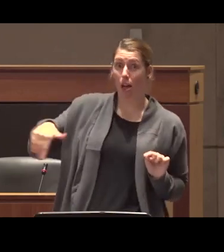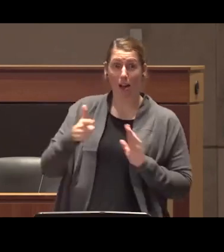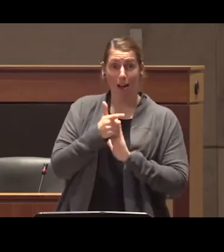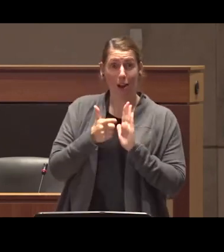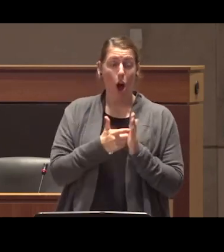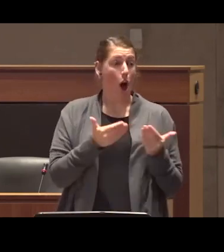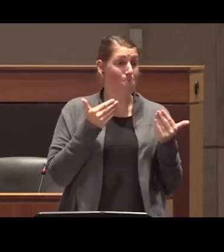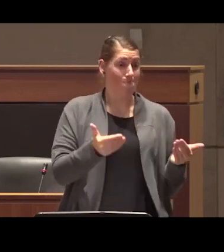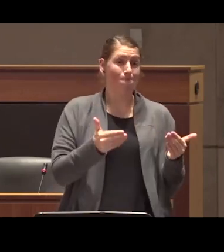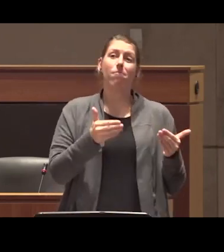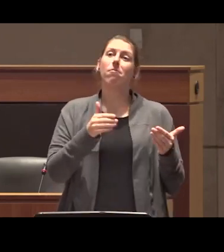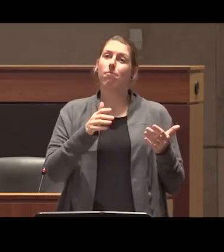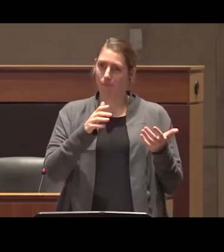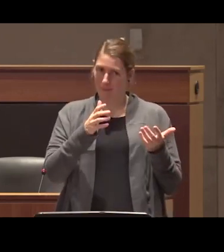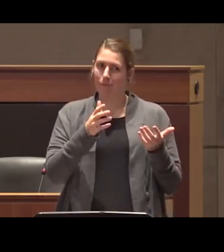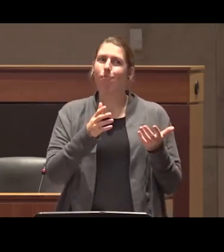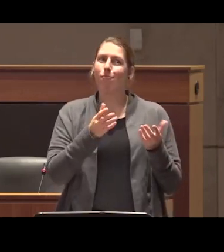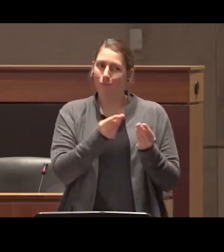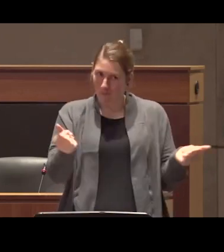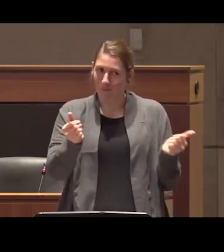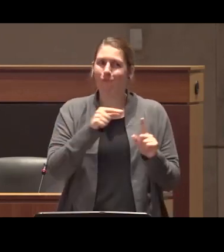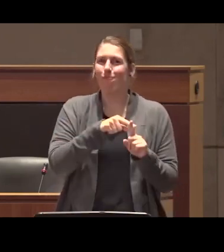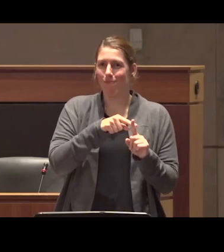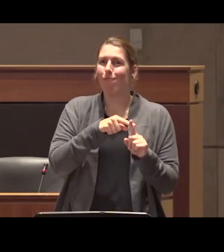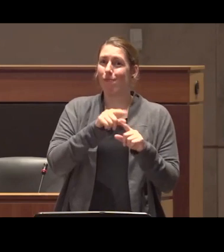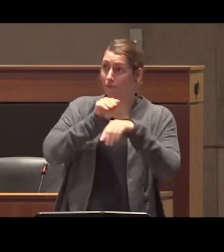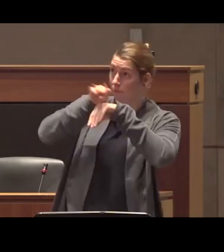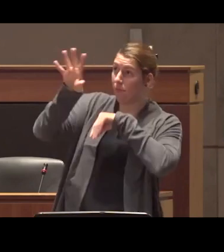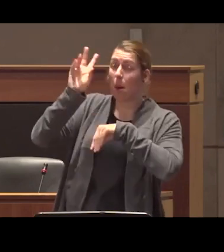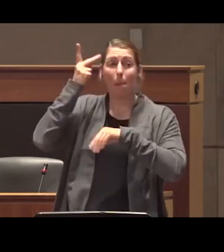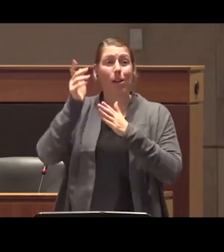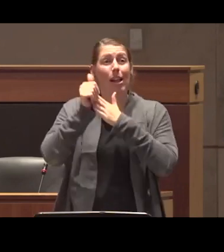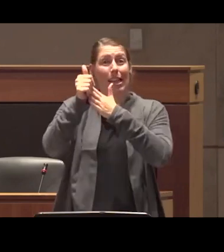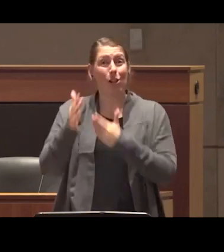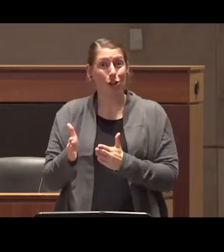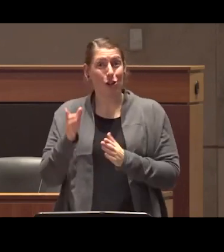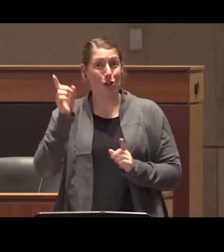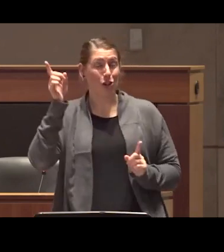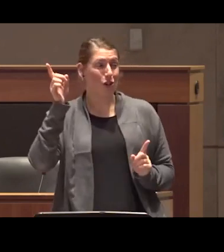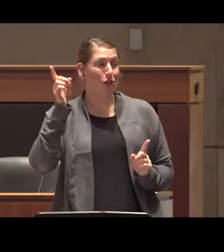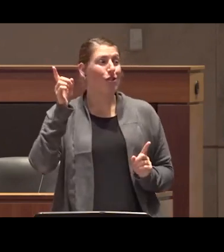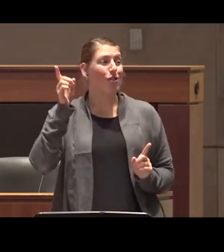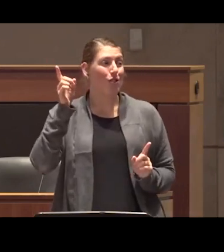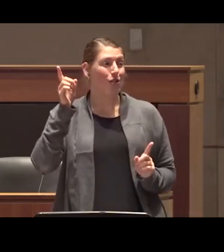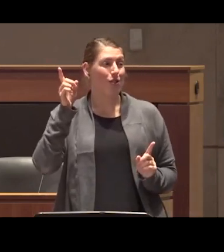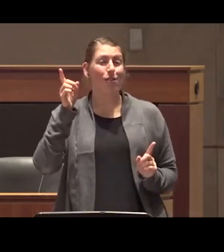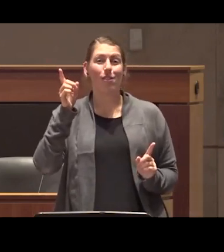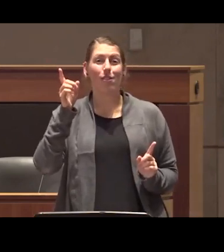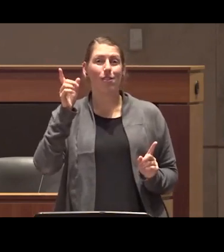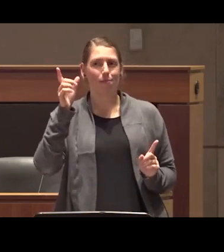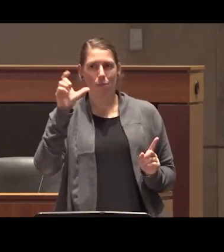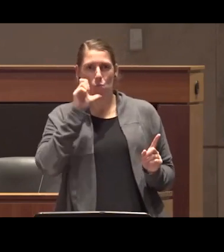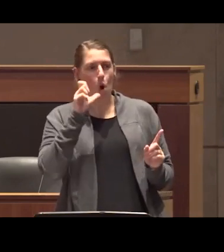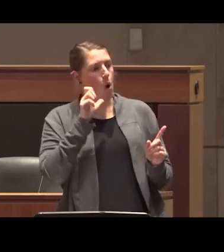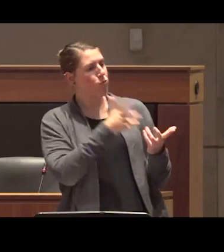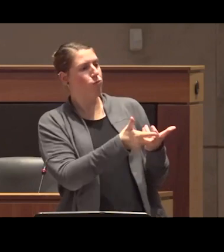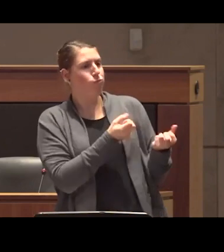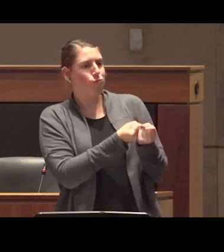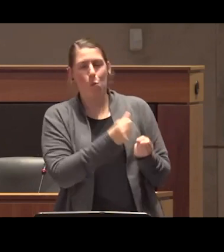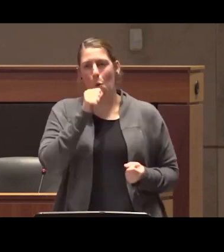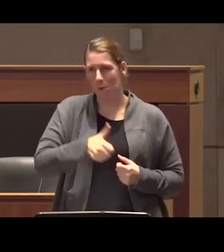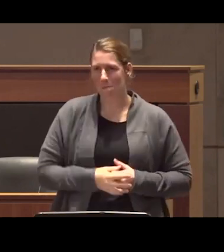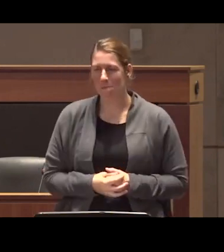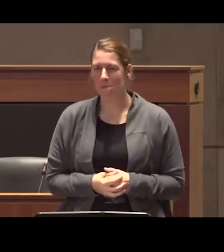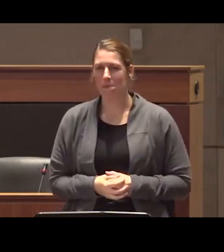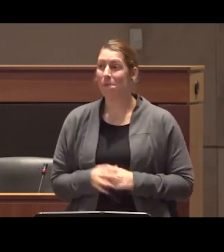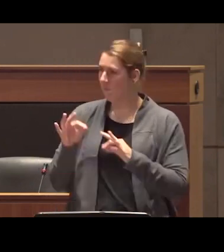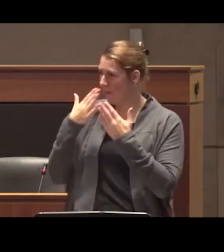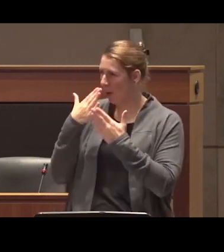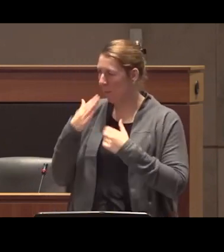immediate outcomes that our political leaders are not going to Simply give us yeah thanks